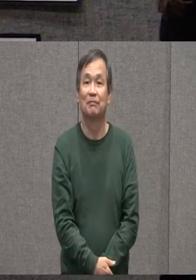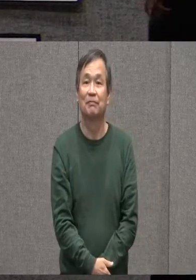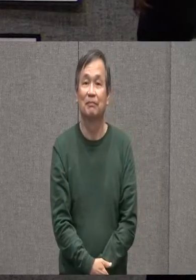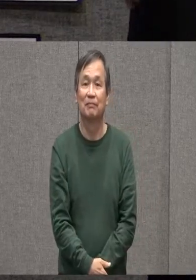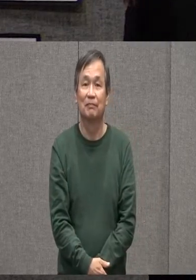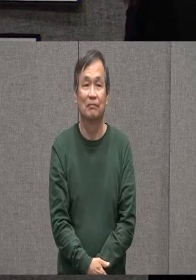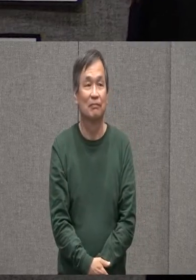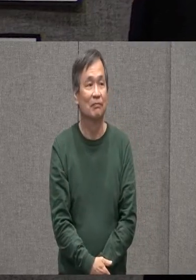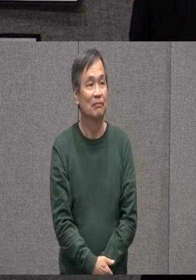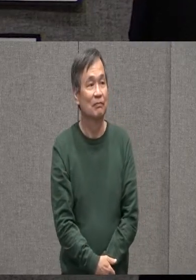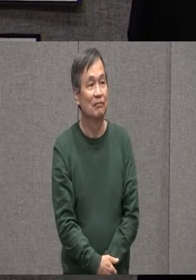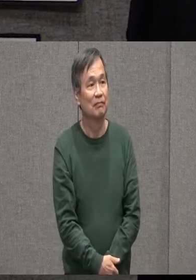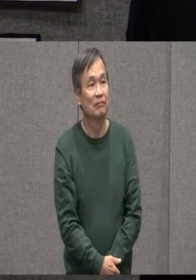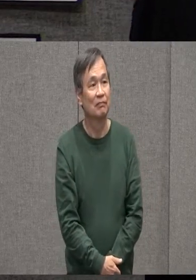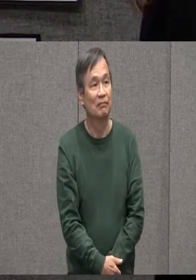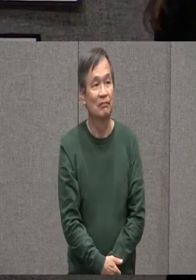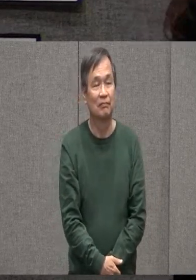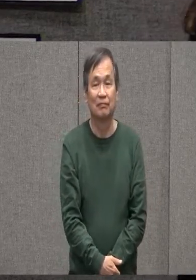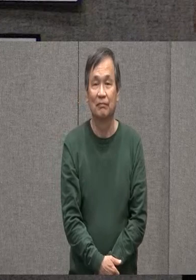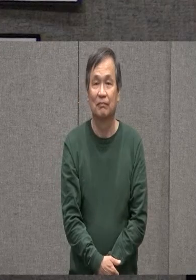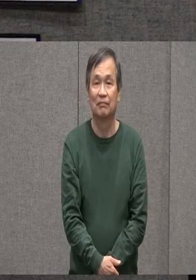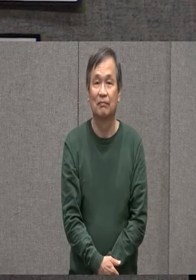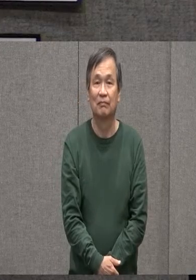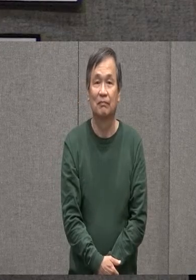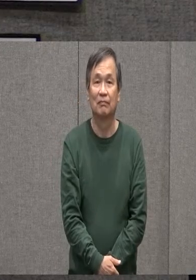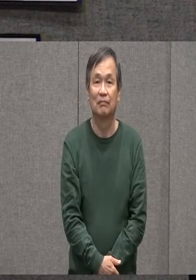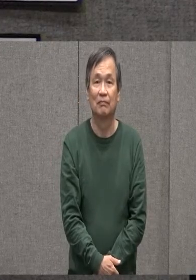And there's something very special that lines can make when you put them together.